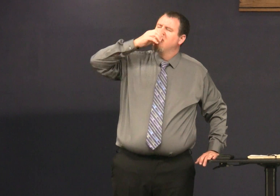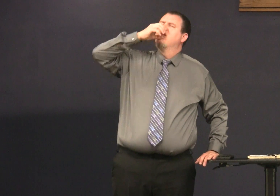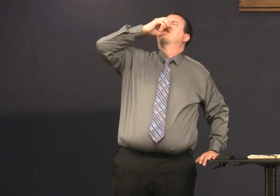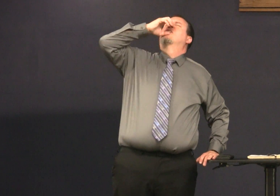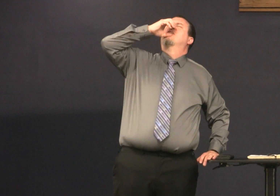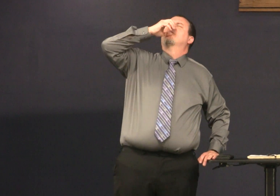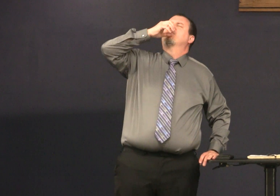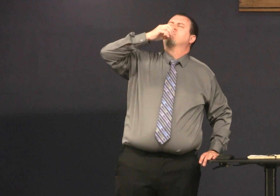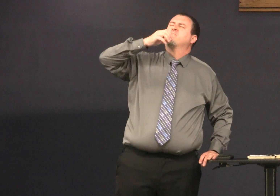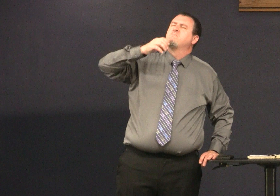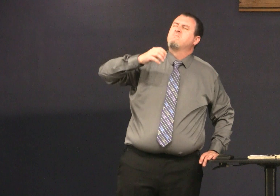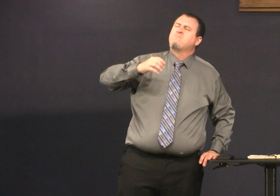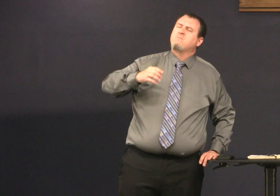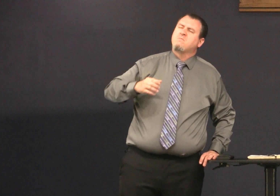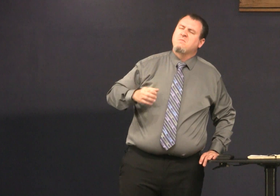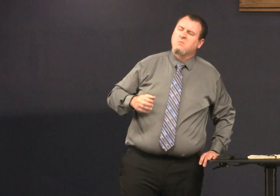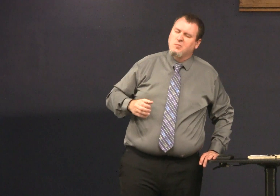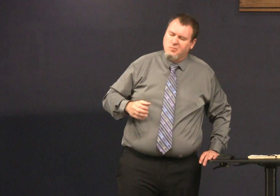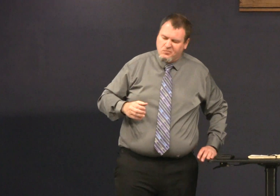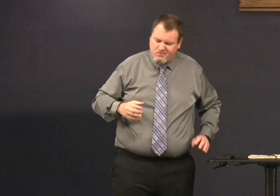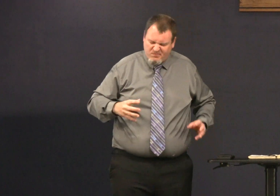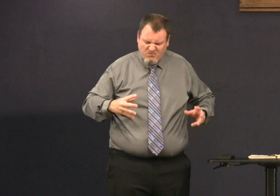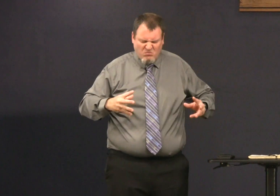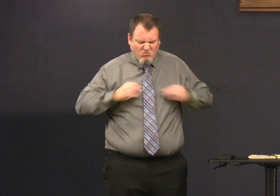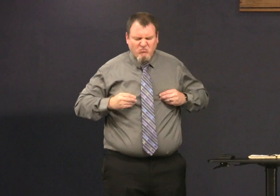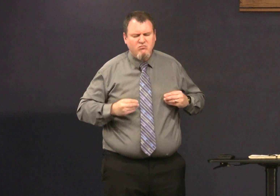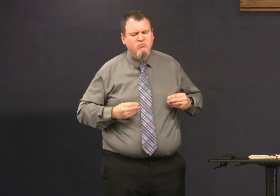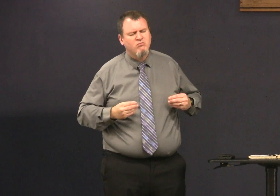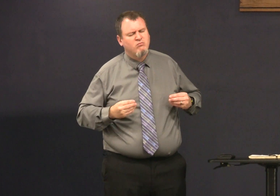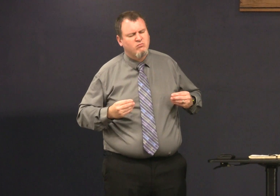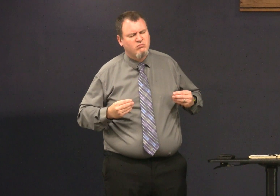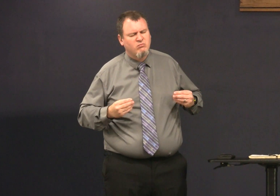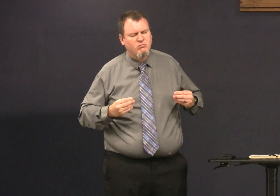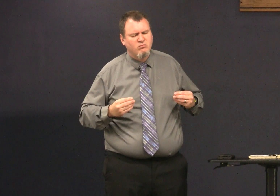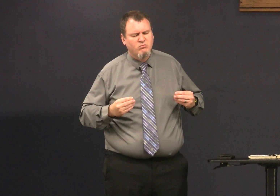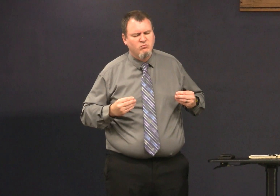and yet he still drinks this cup and accepts